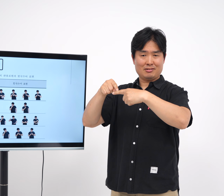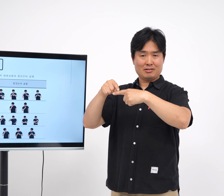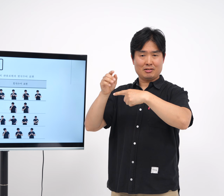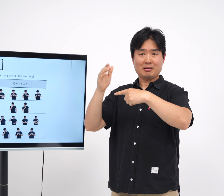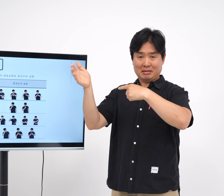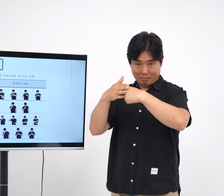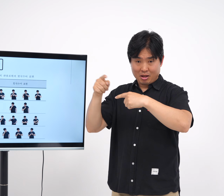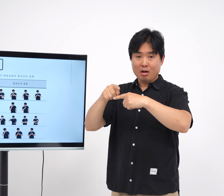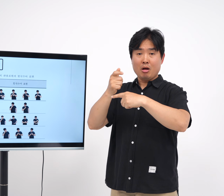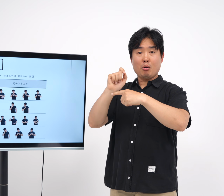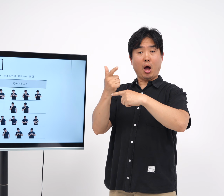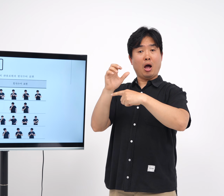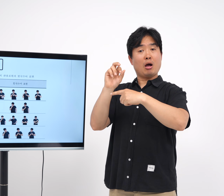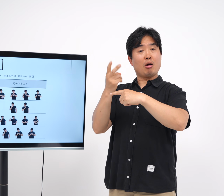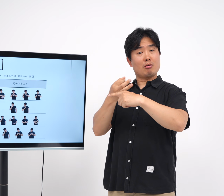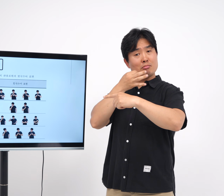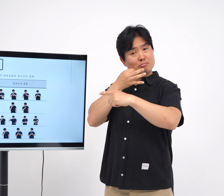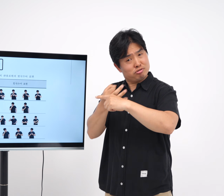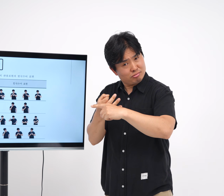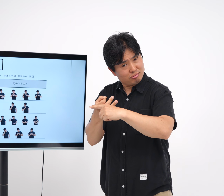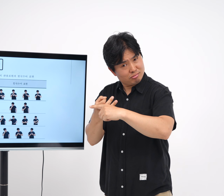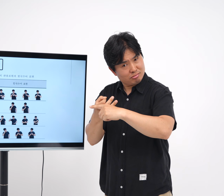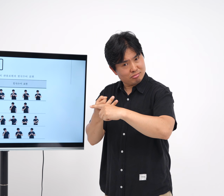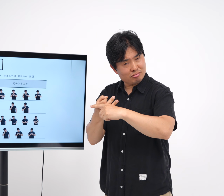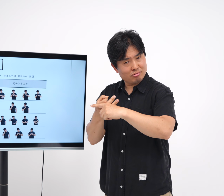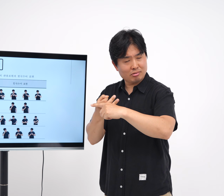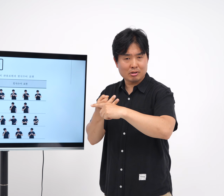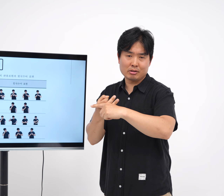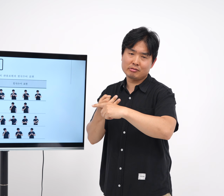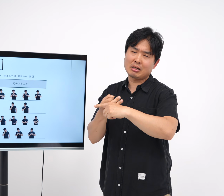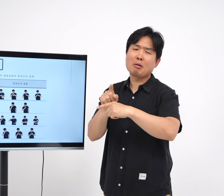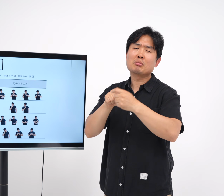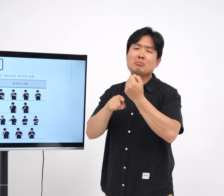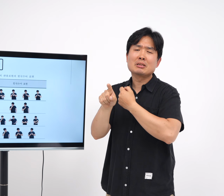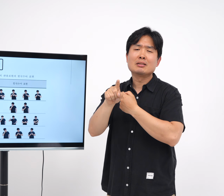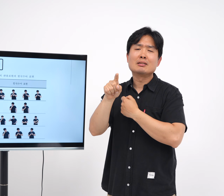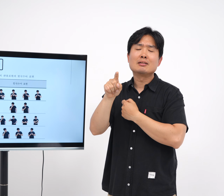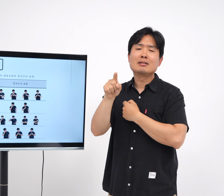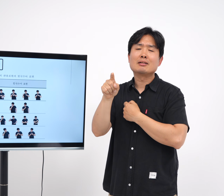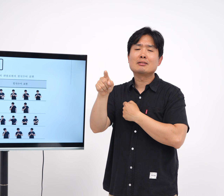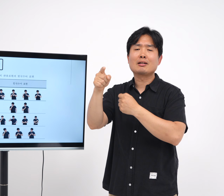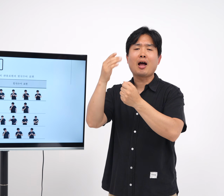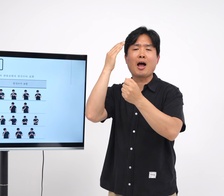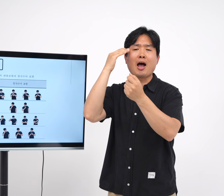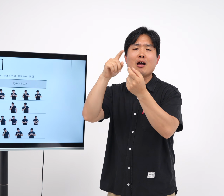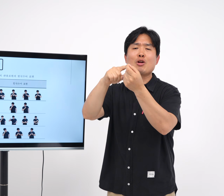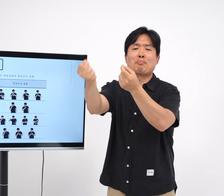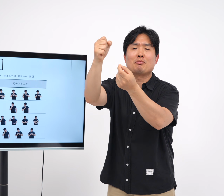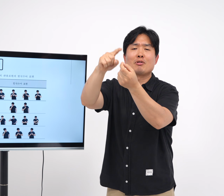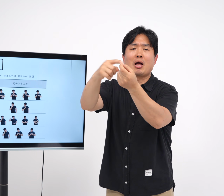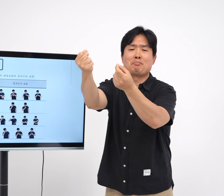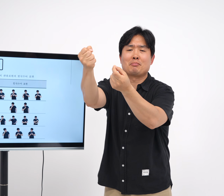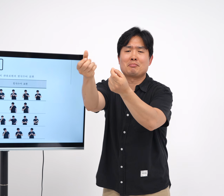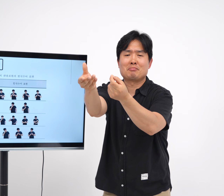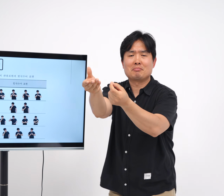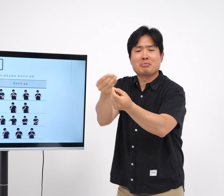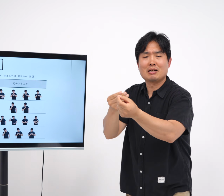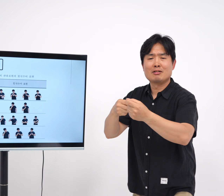Can we call this an idiomatic sign language? Since it borrows idiomatic expressions from Korean,